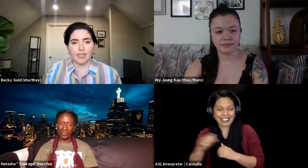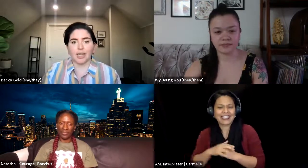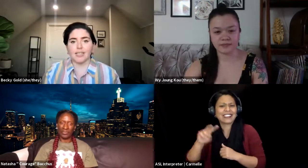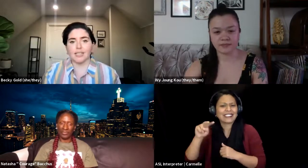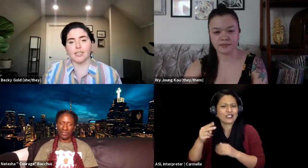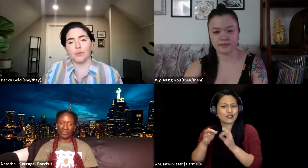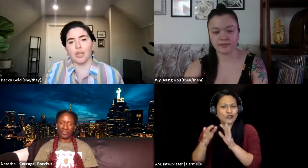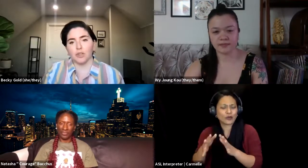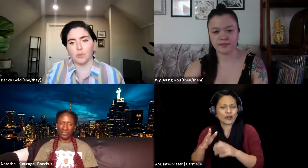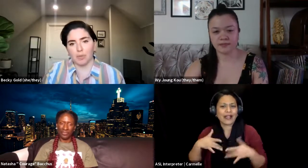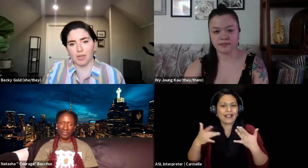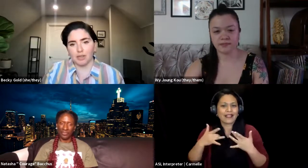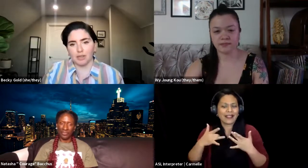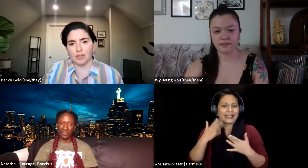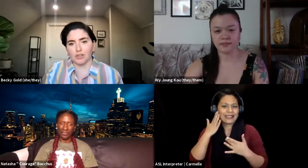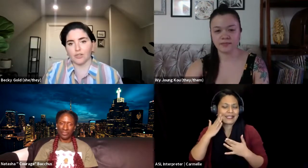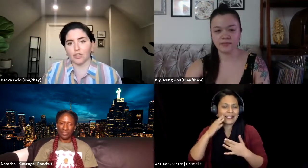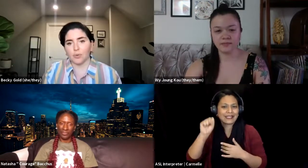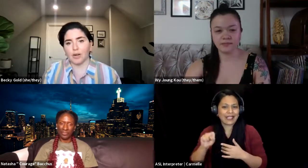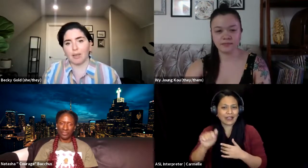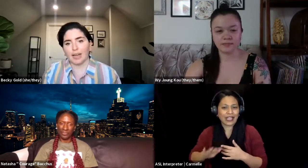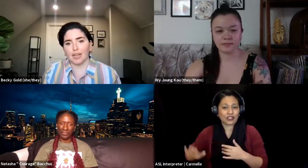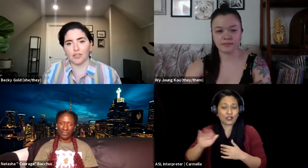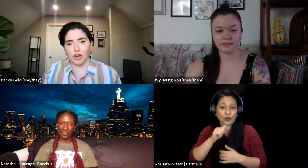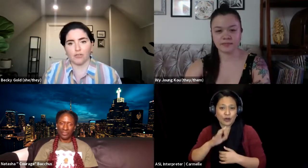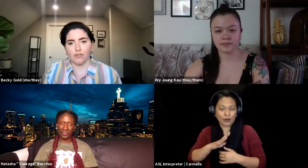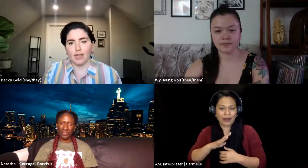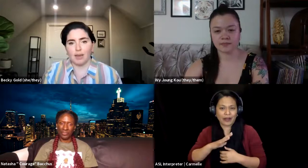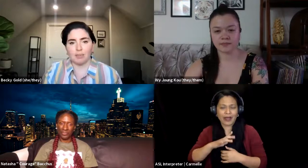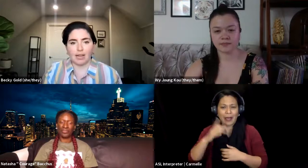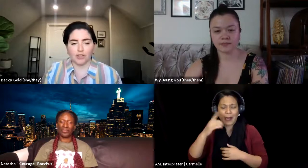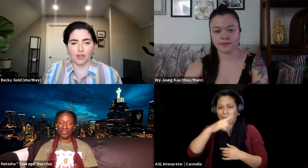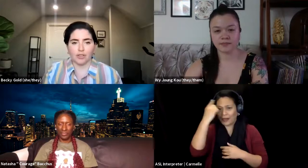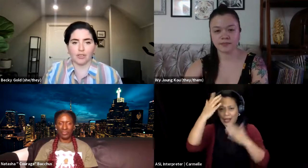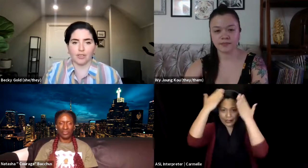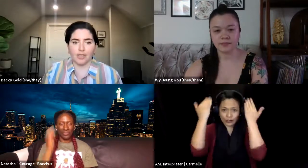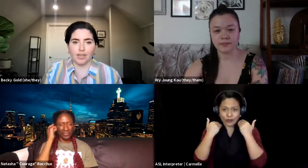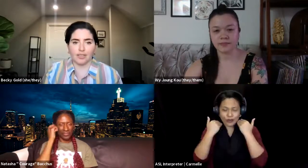light-skinned south asian woman and she's wearing a black head scarf and black shirt sitting against